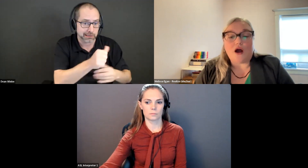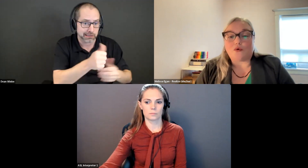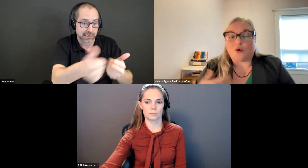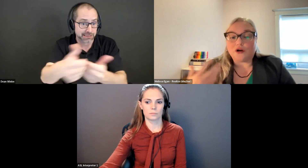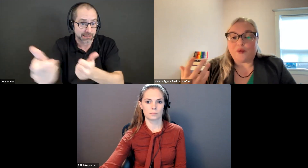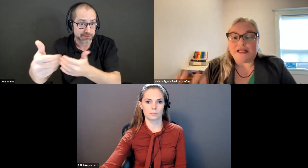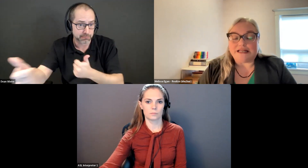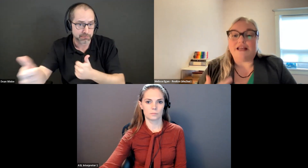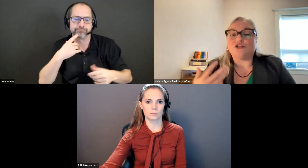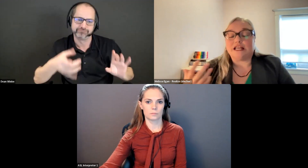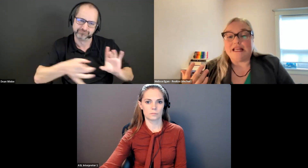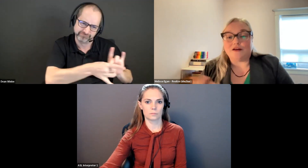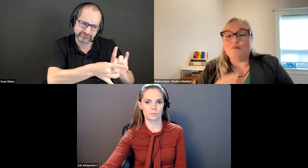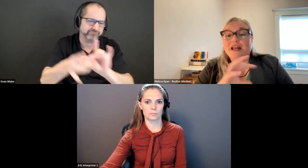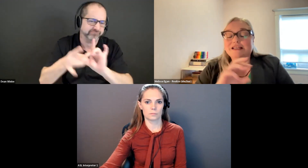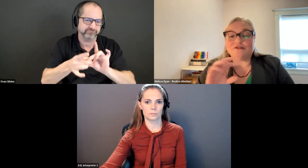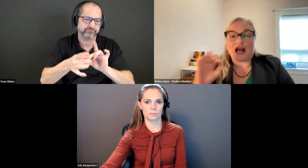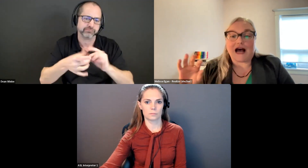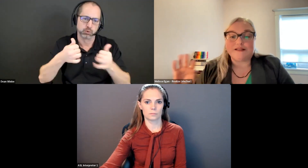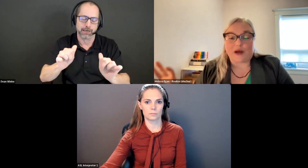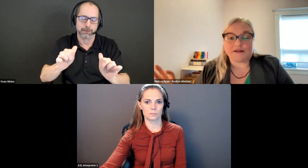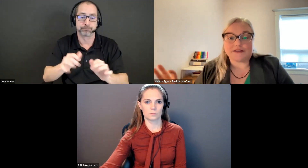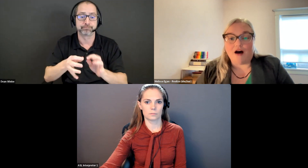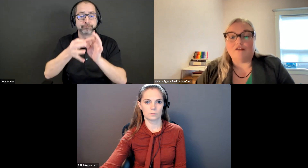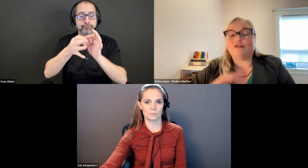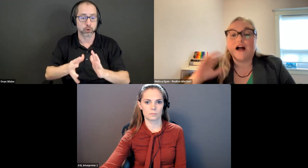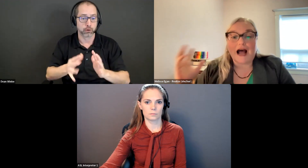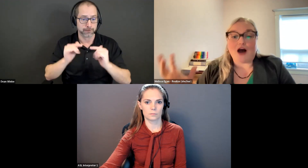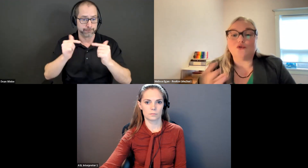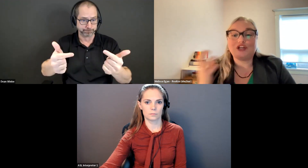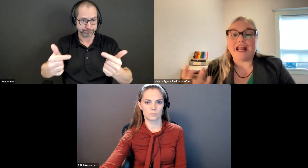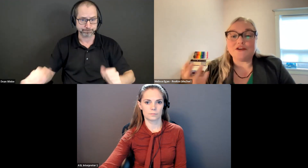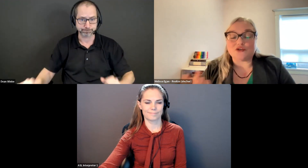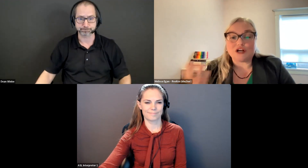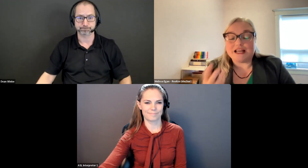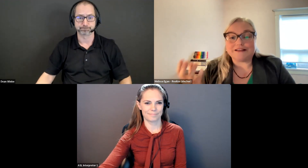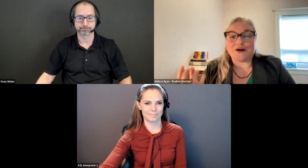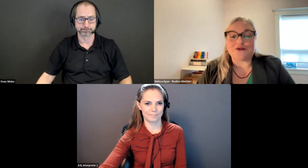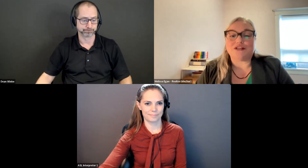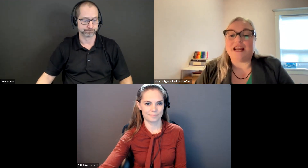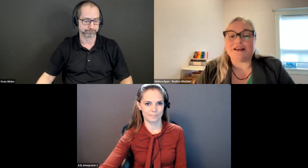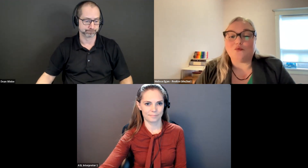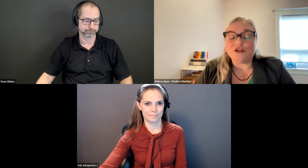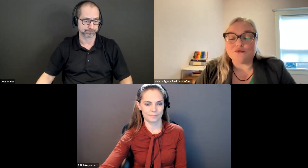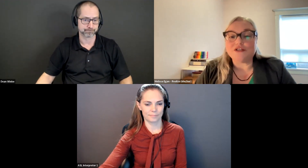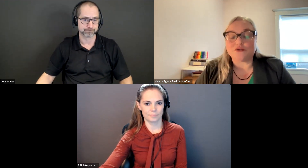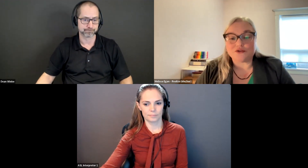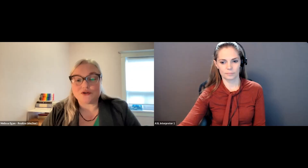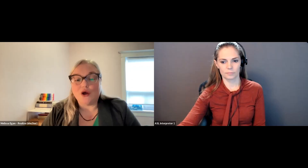our work by engaging in many different aspects of how change is undertaken, we do research,